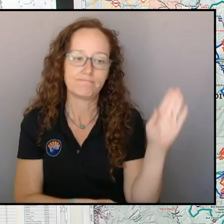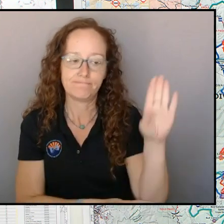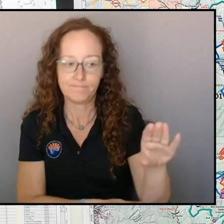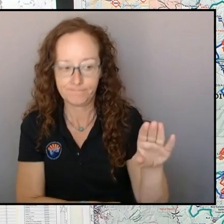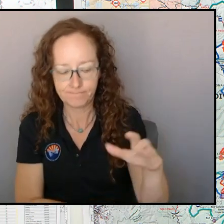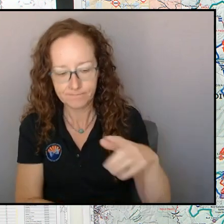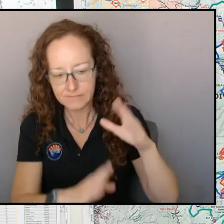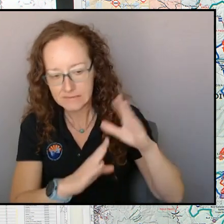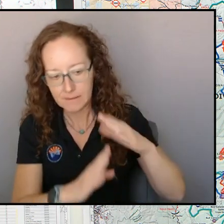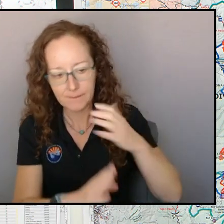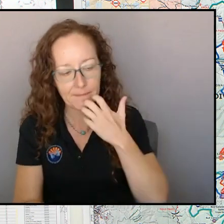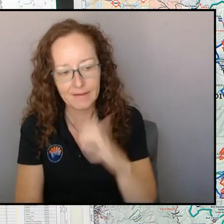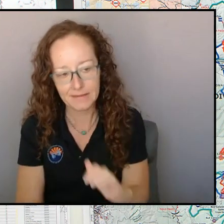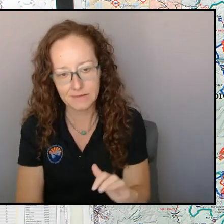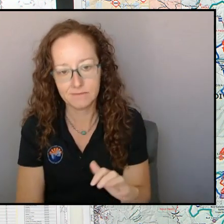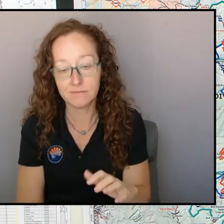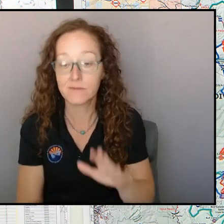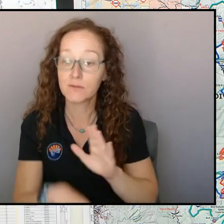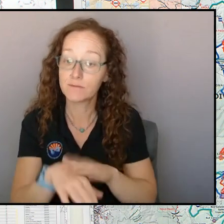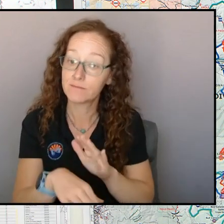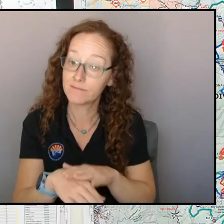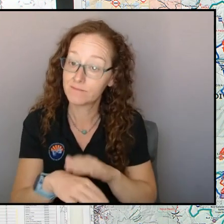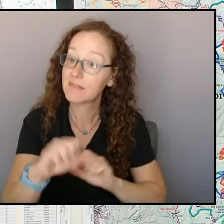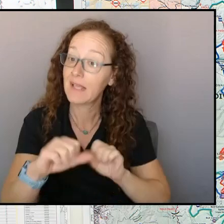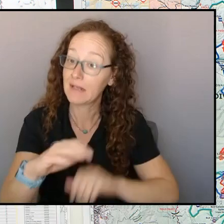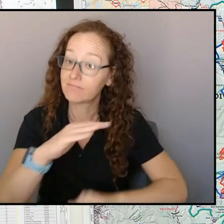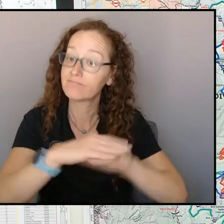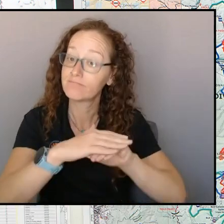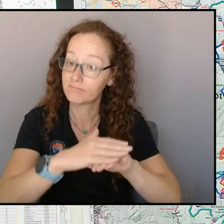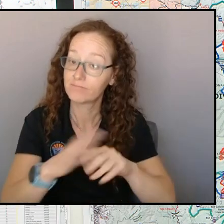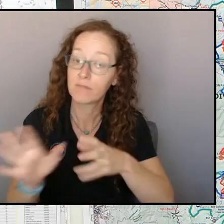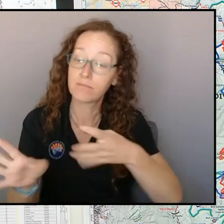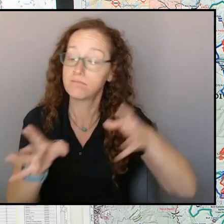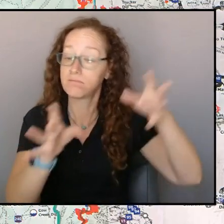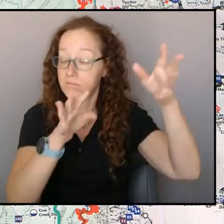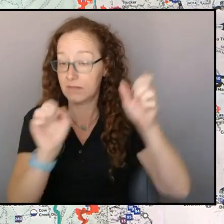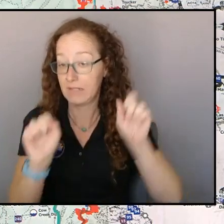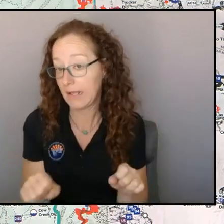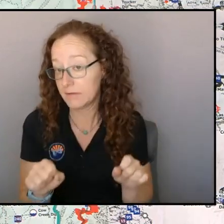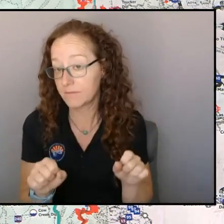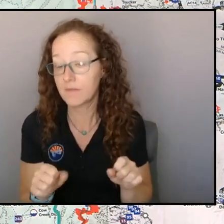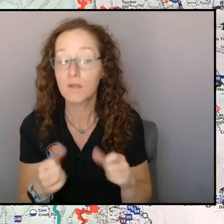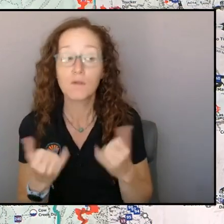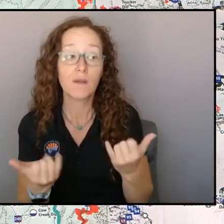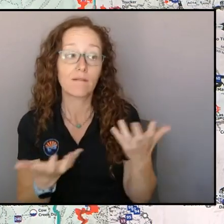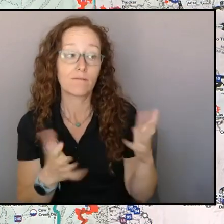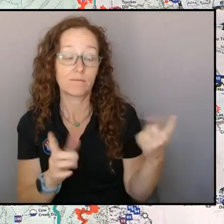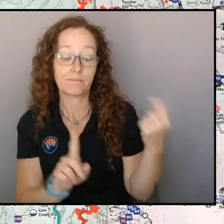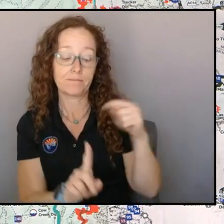greater wind gusts than that. So, the moisture we were talking about. We have yhe three ingredients that we need